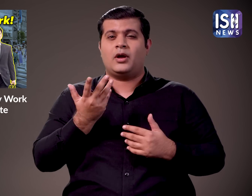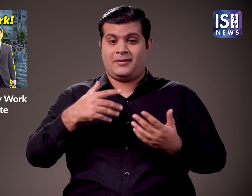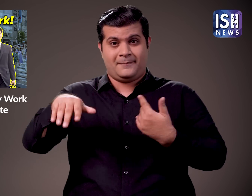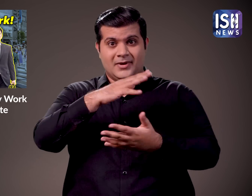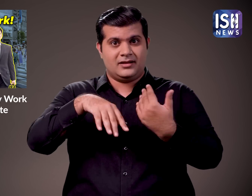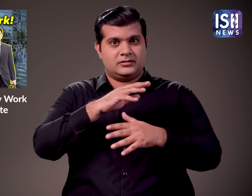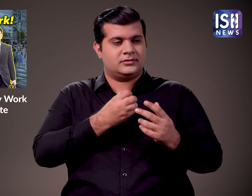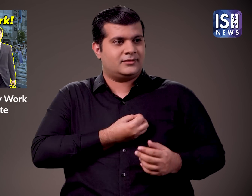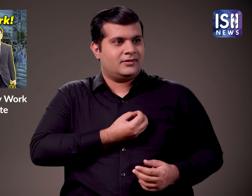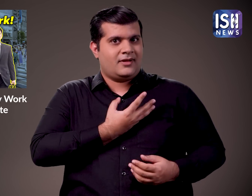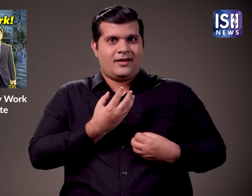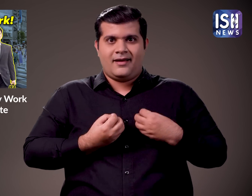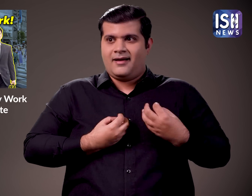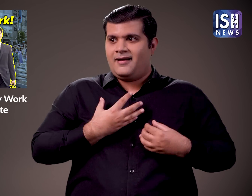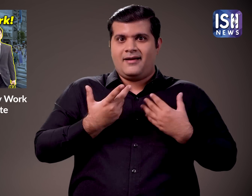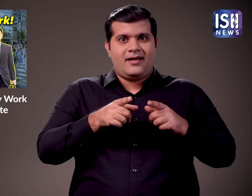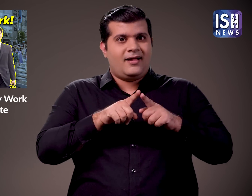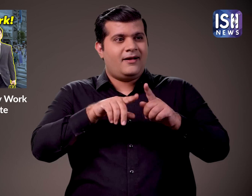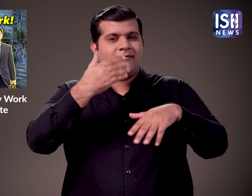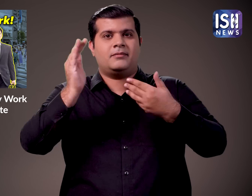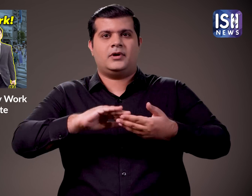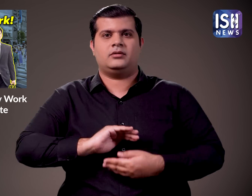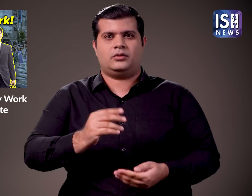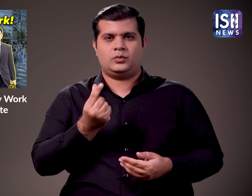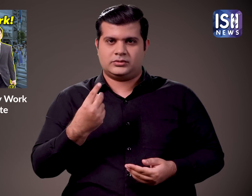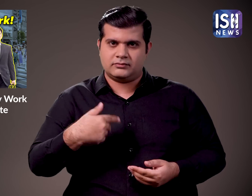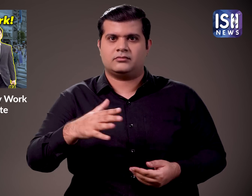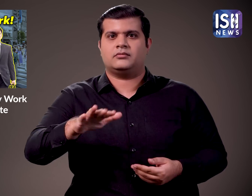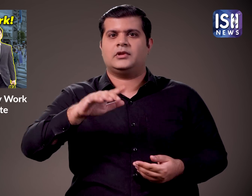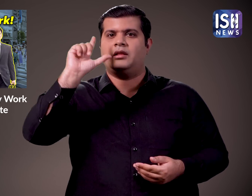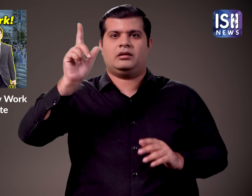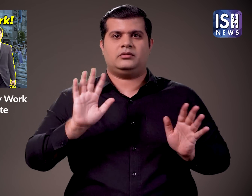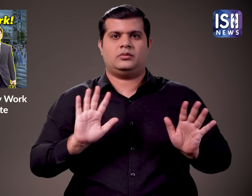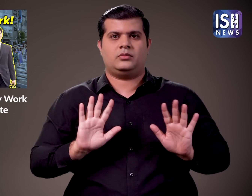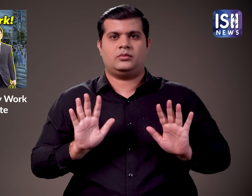because that way boys and girls could commit to each other, leading to marriage and having children.